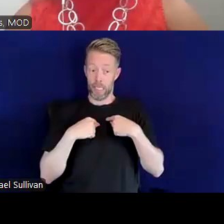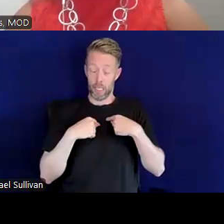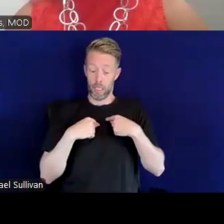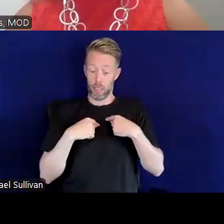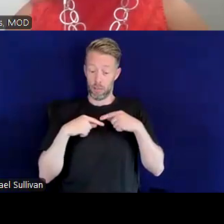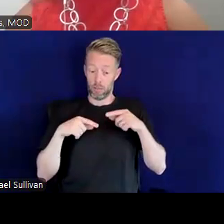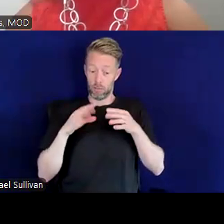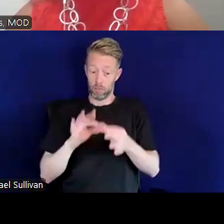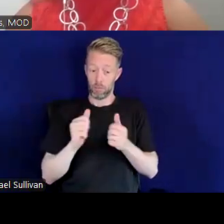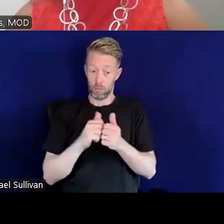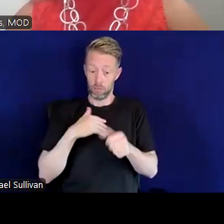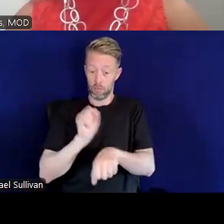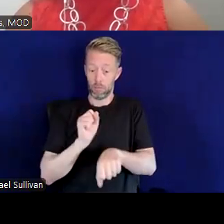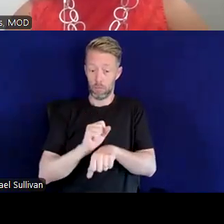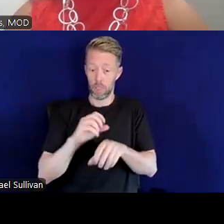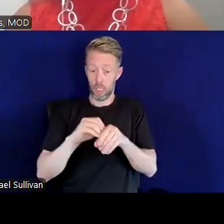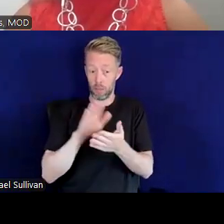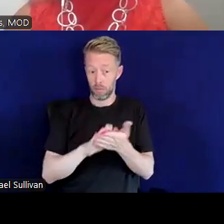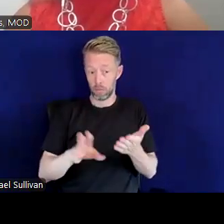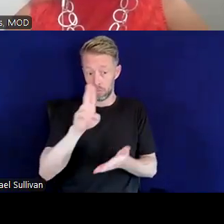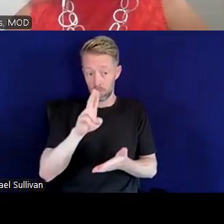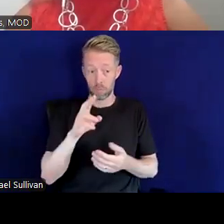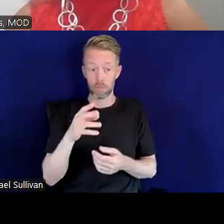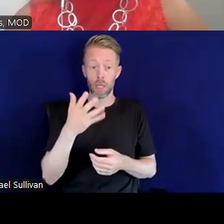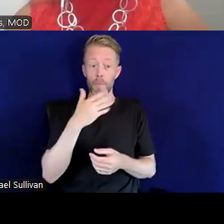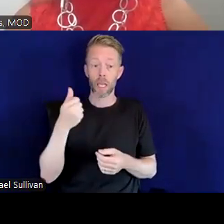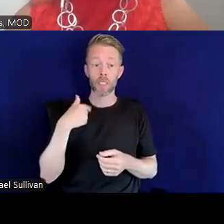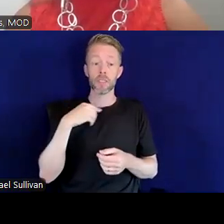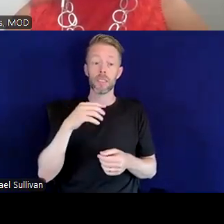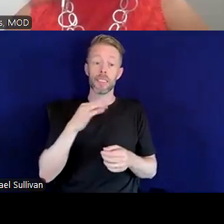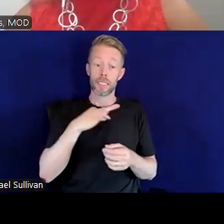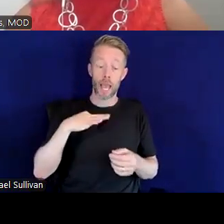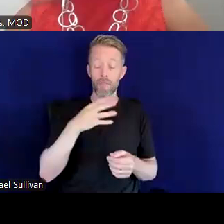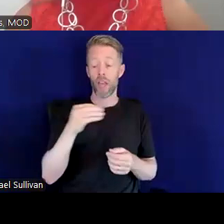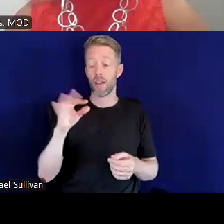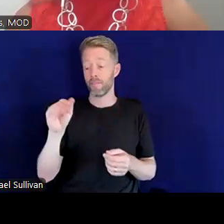in higher ed, because I also would help with staff and faculty employment and even